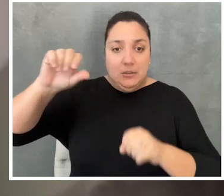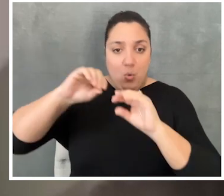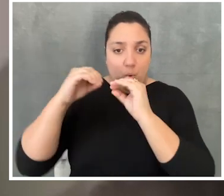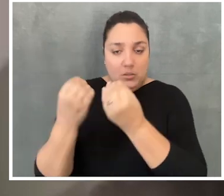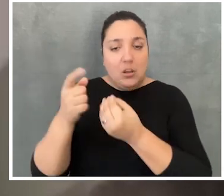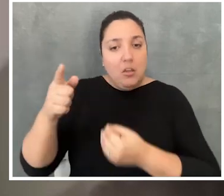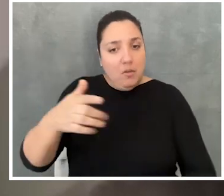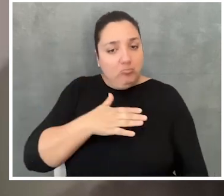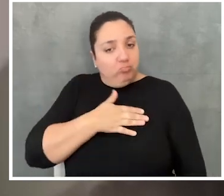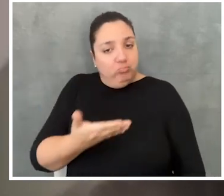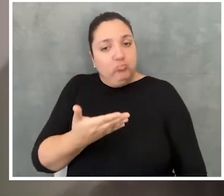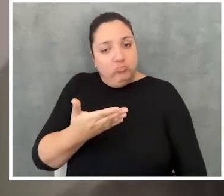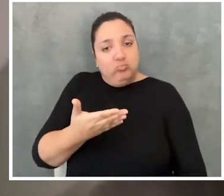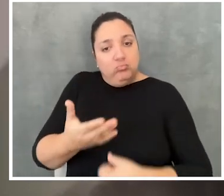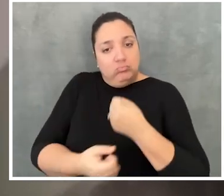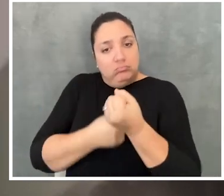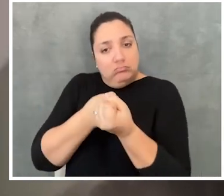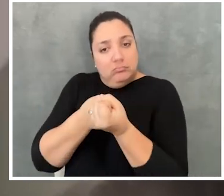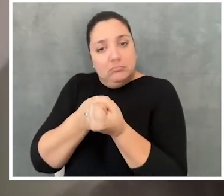can sign onto and make to ensure that their